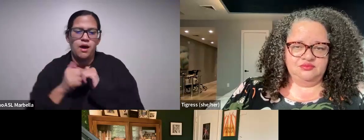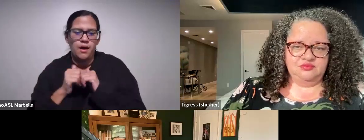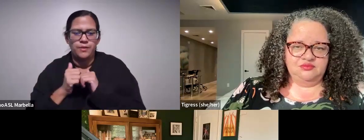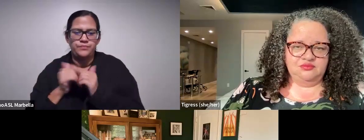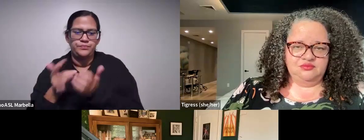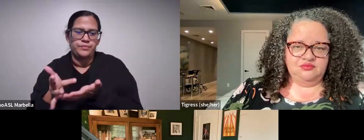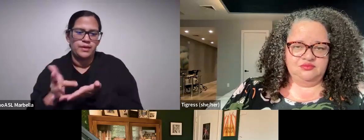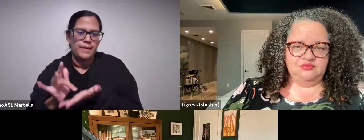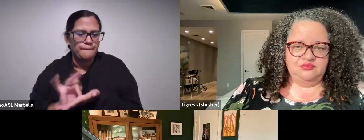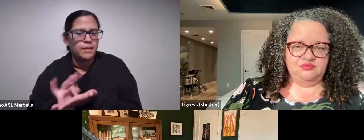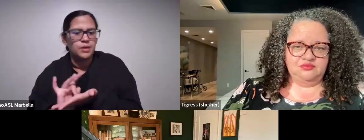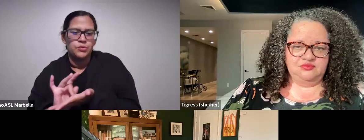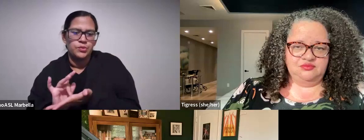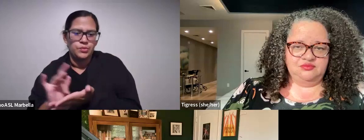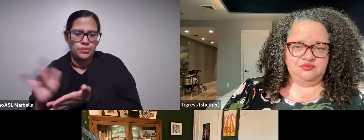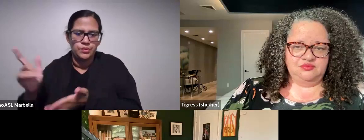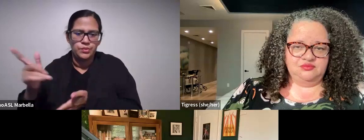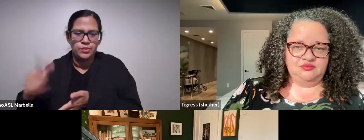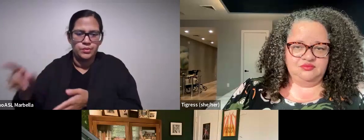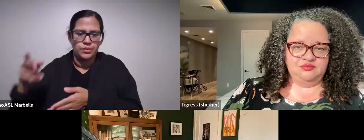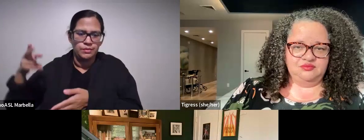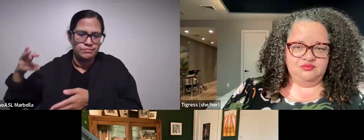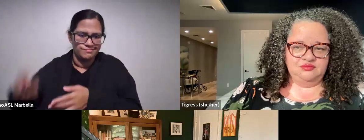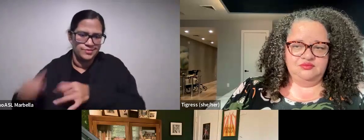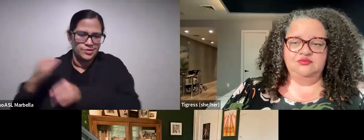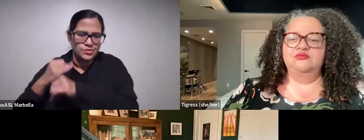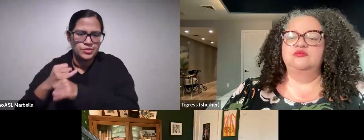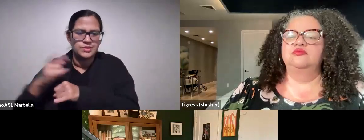institutions came to define obesity has a quote disease